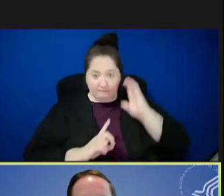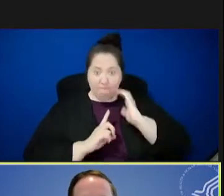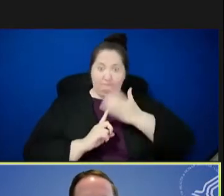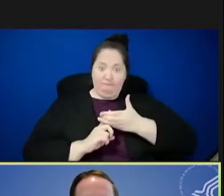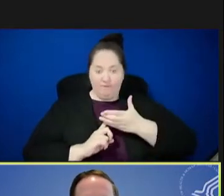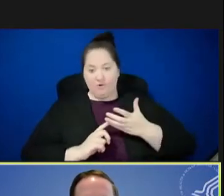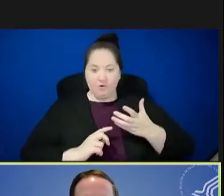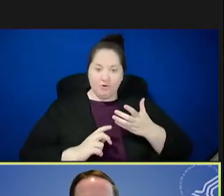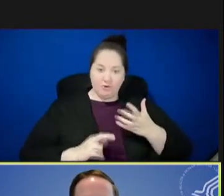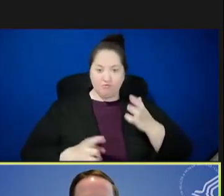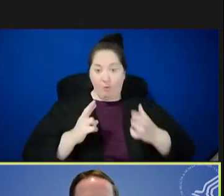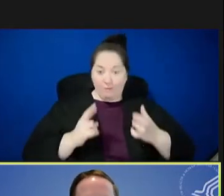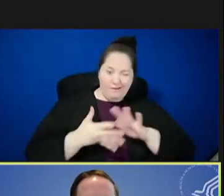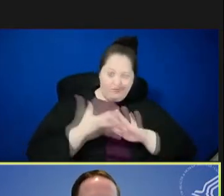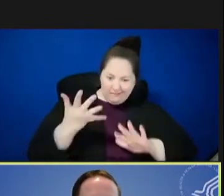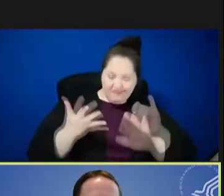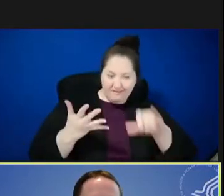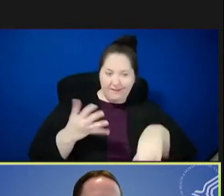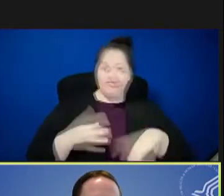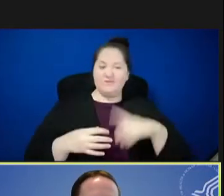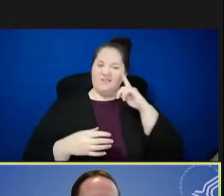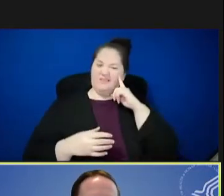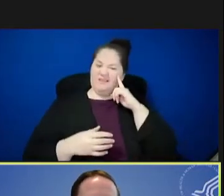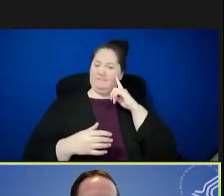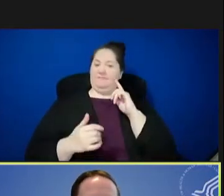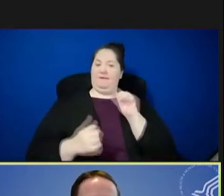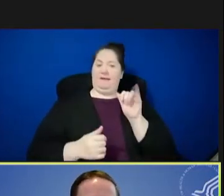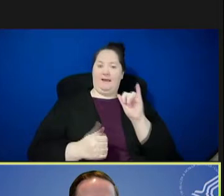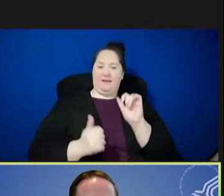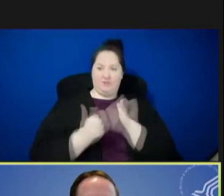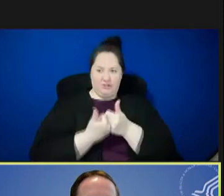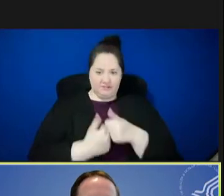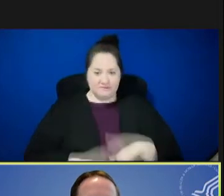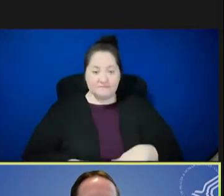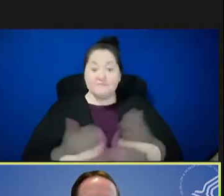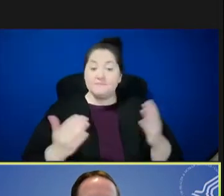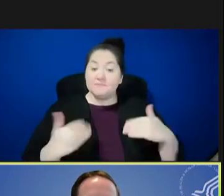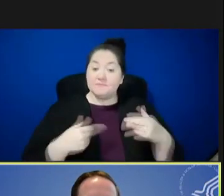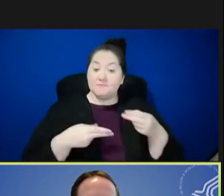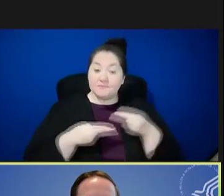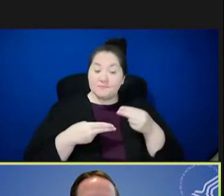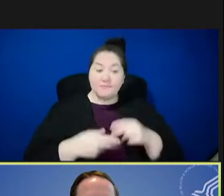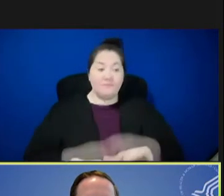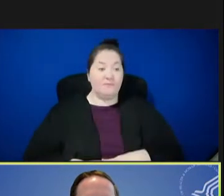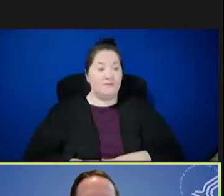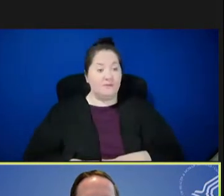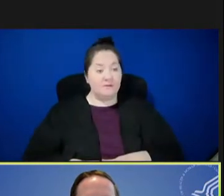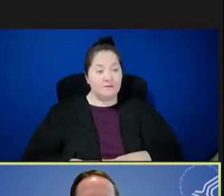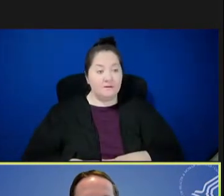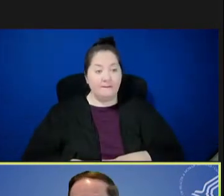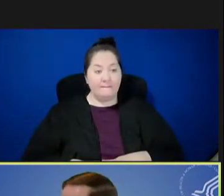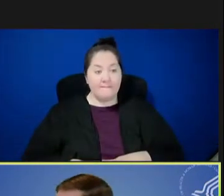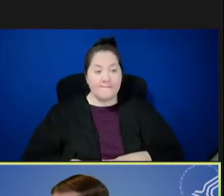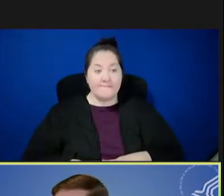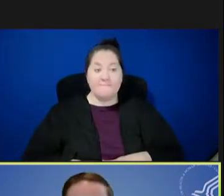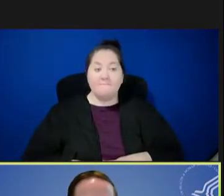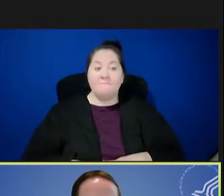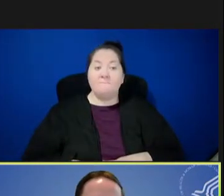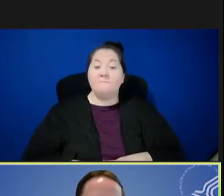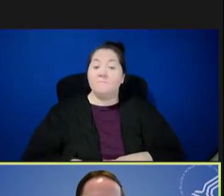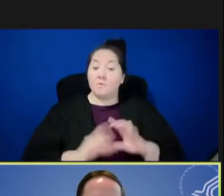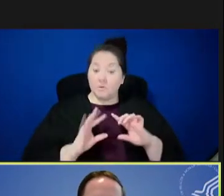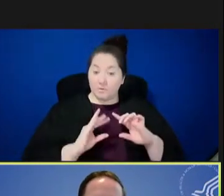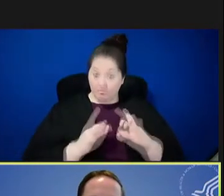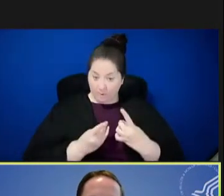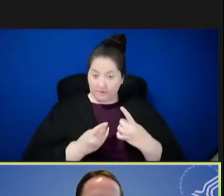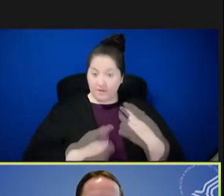as we think about the AI challenges. So for the department, we've been working on AI for